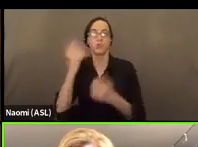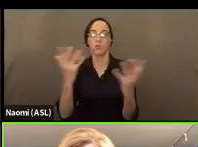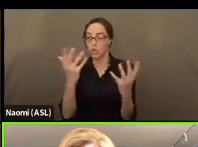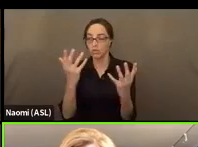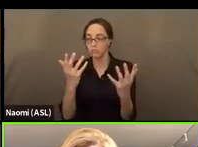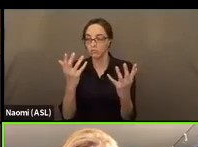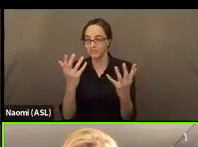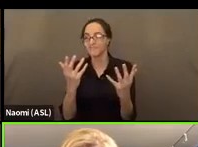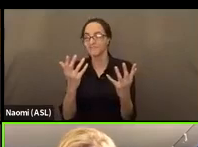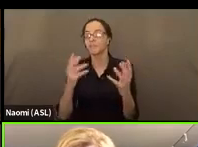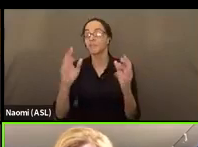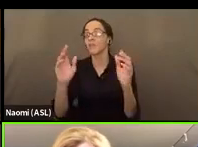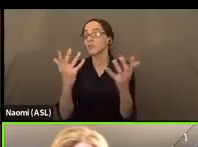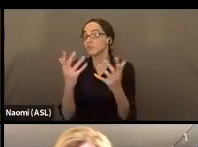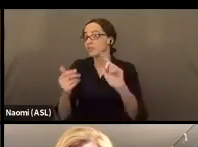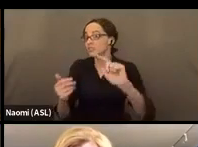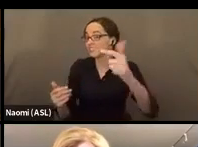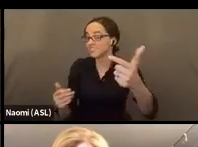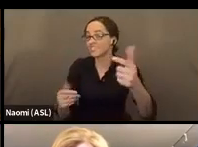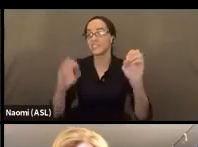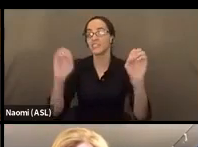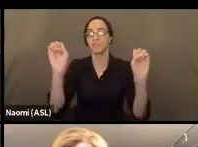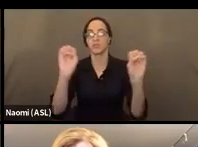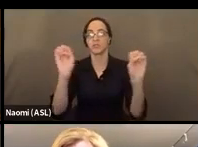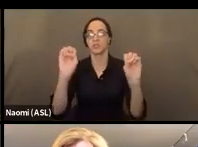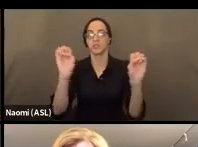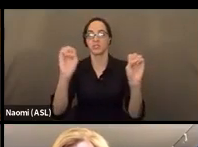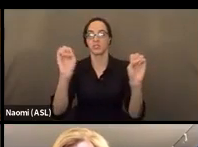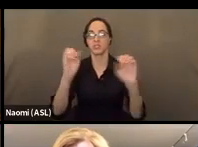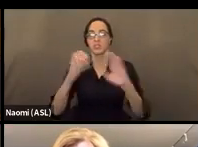is i'm asking you uh lake it's emergency